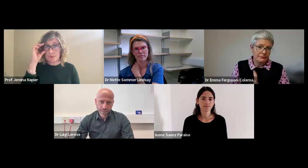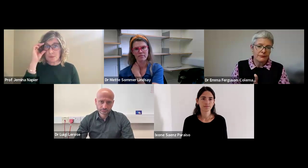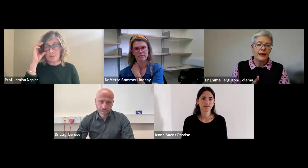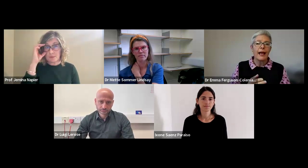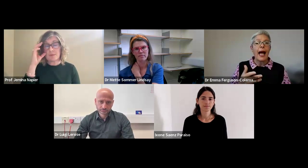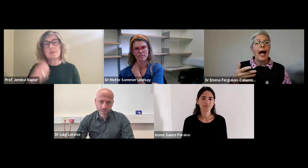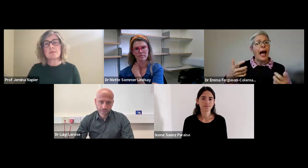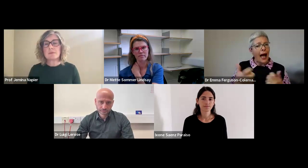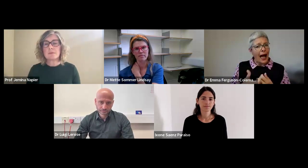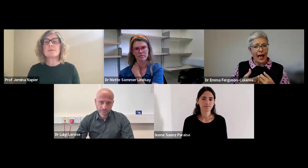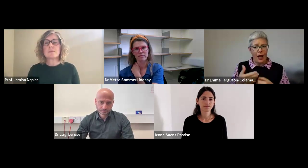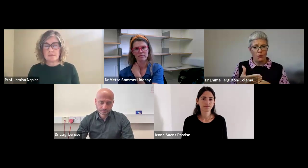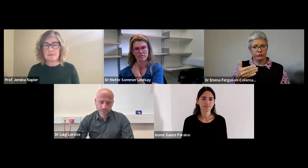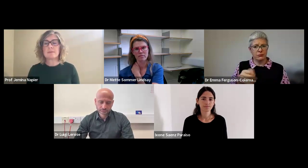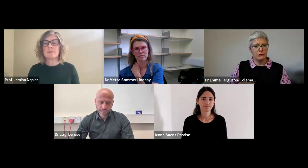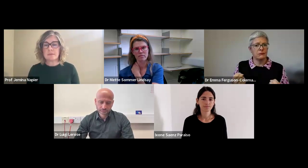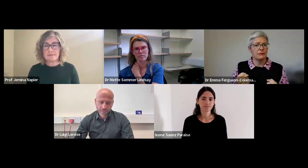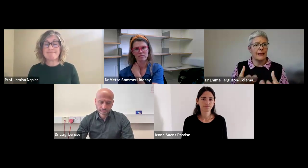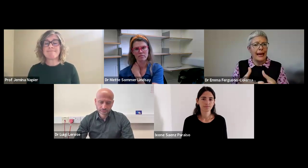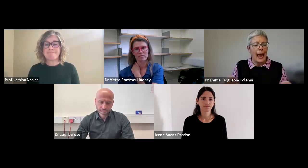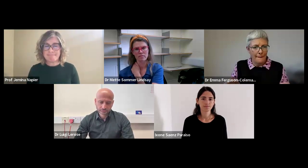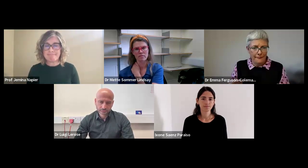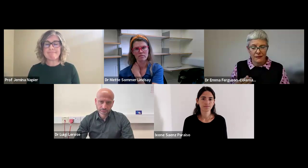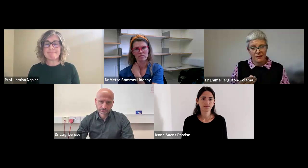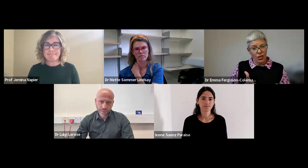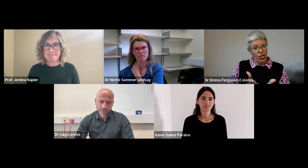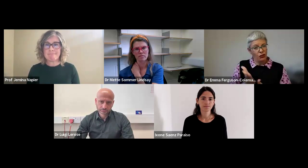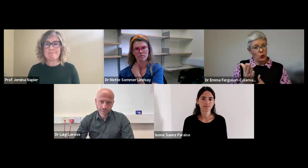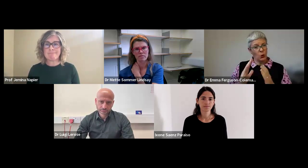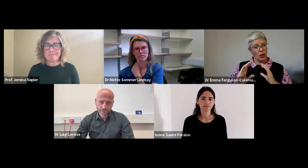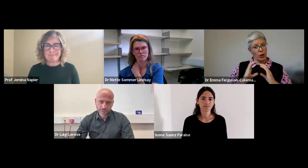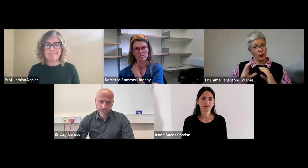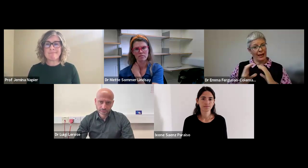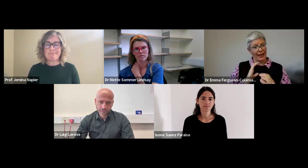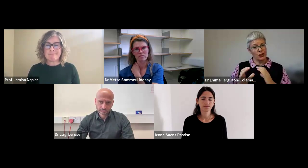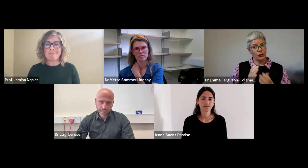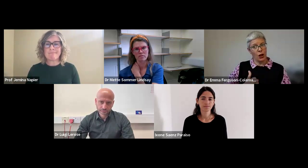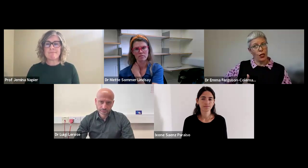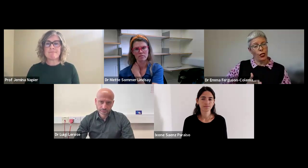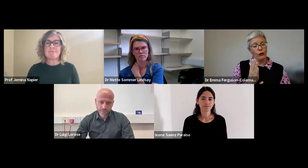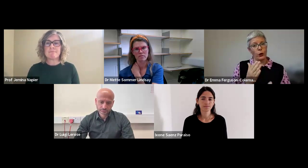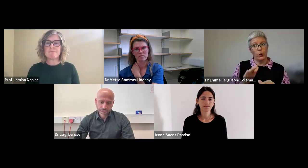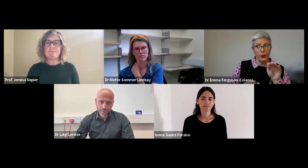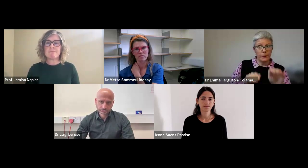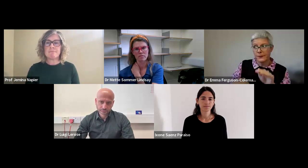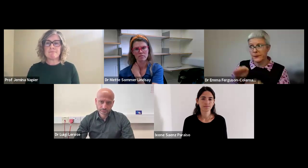stories are missing from our research. How we break those barriers, how we reduce that gap,